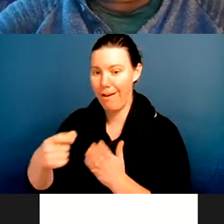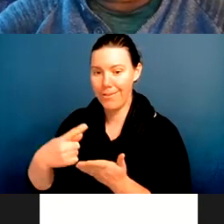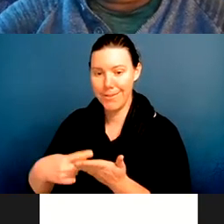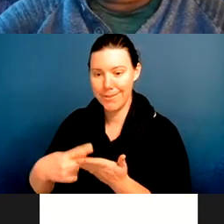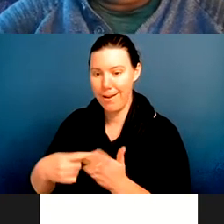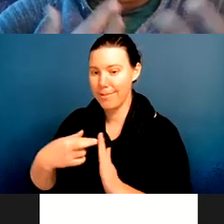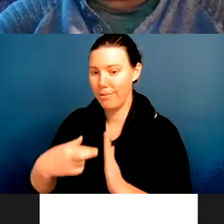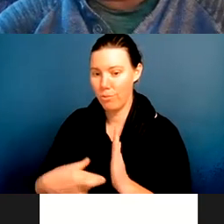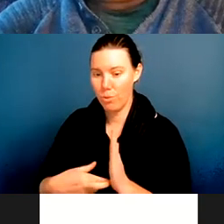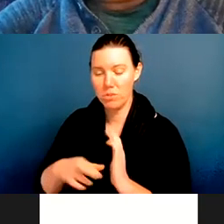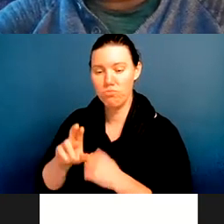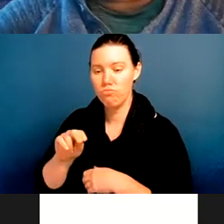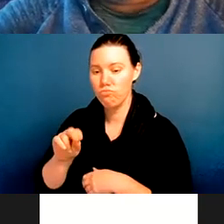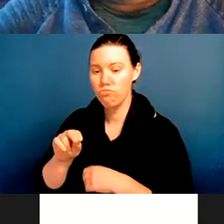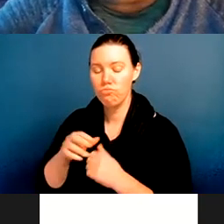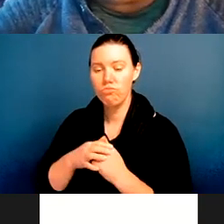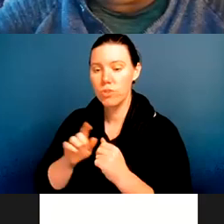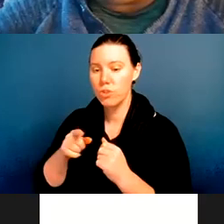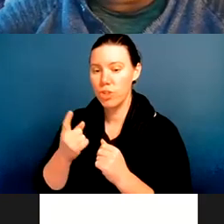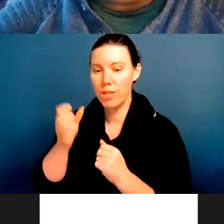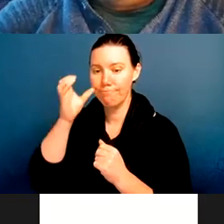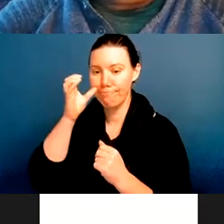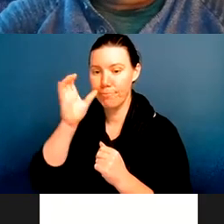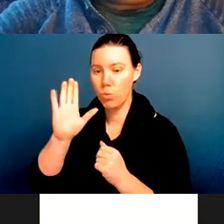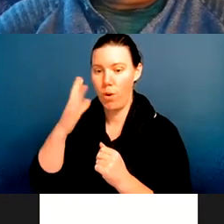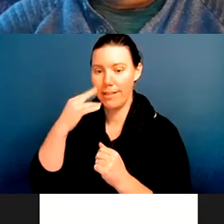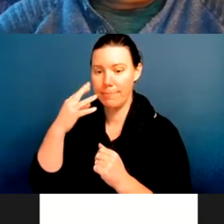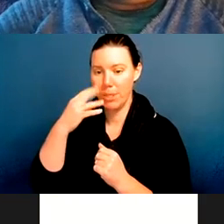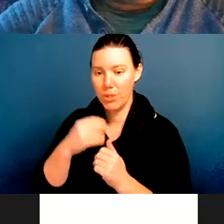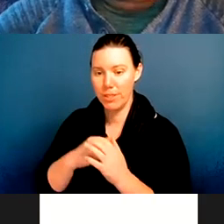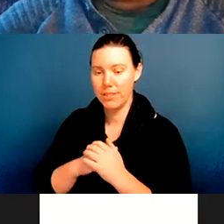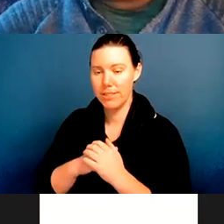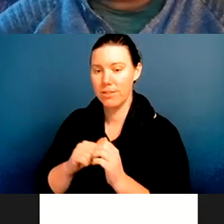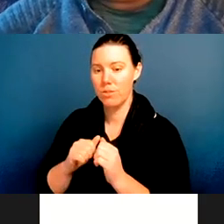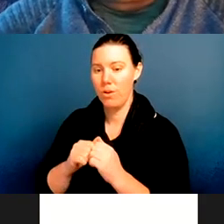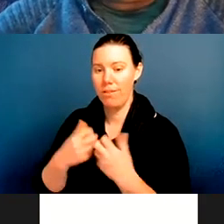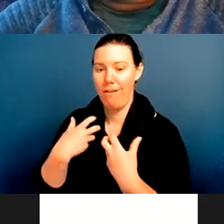for you to share your experiences with health inequities and racism.